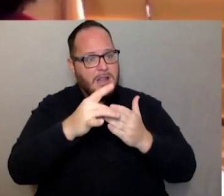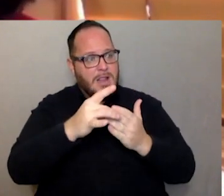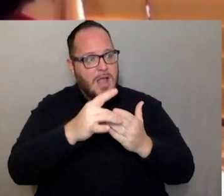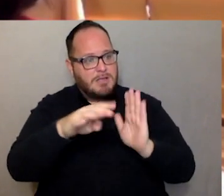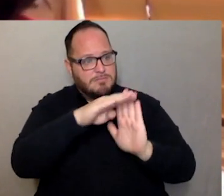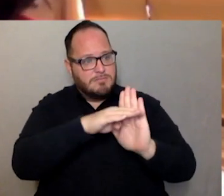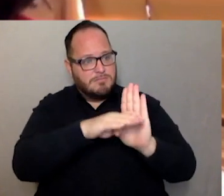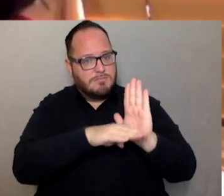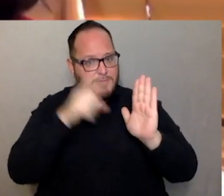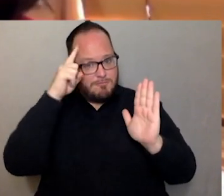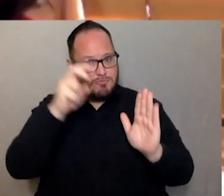THE FEAR CAME FROM THE KNOWLEDGE THAT MANY IN OUR COMMUNITY ARE